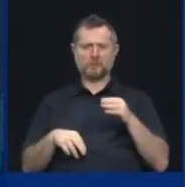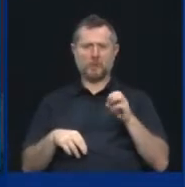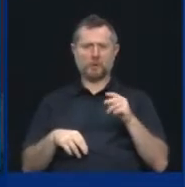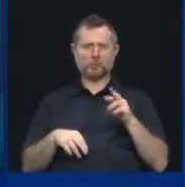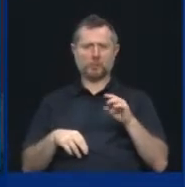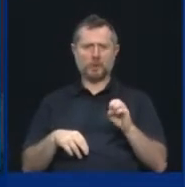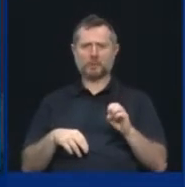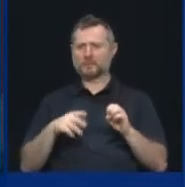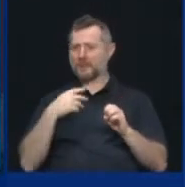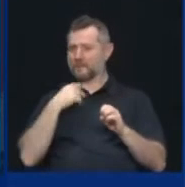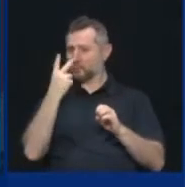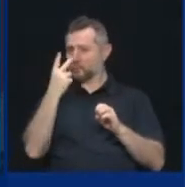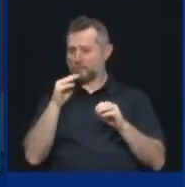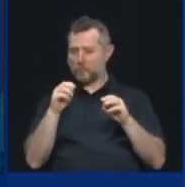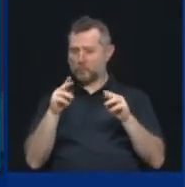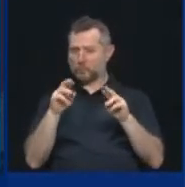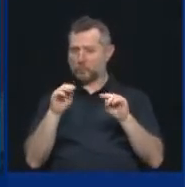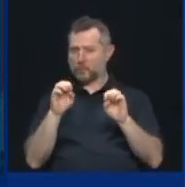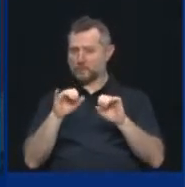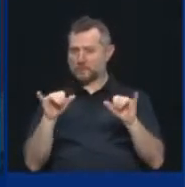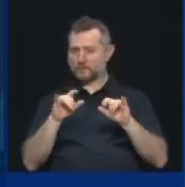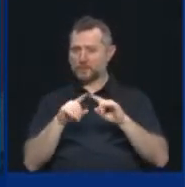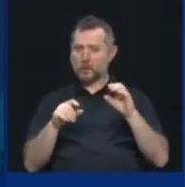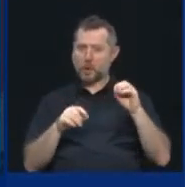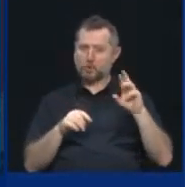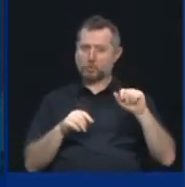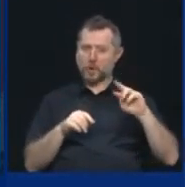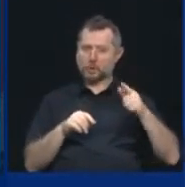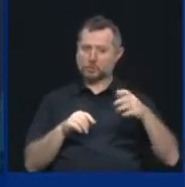MONROE -- KIND OF CONFUSING.